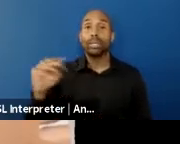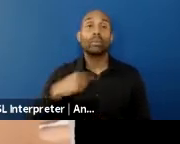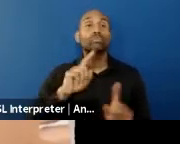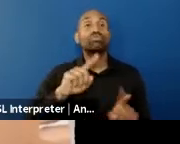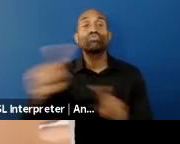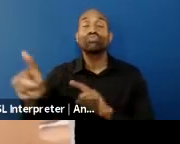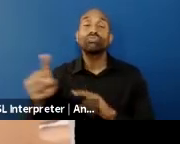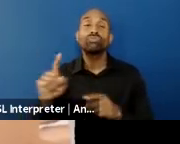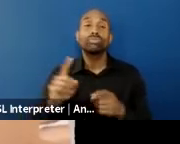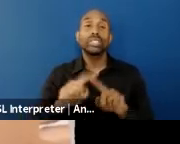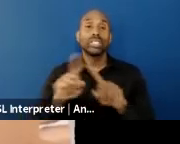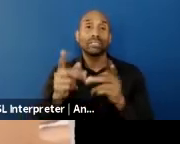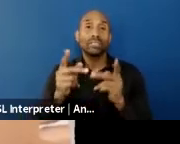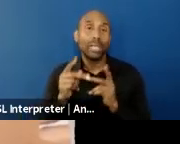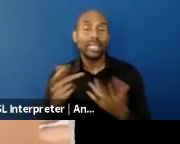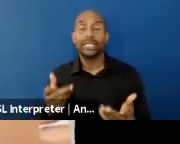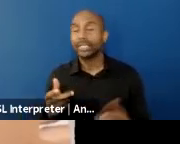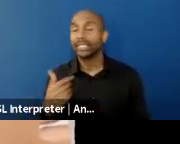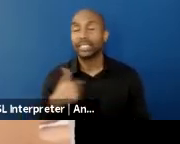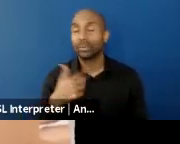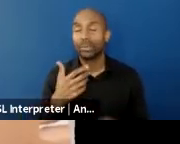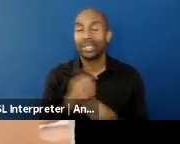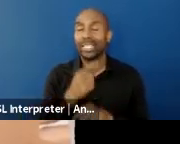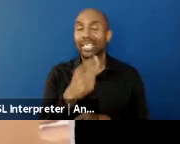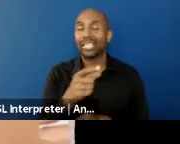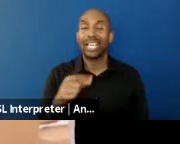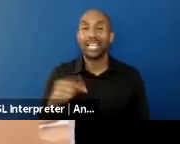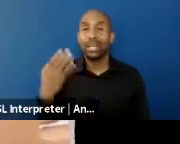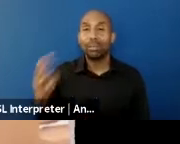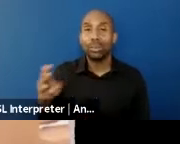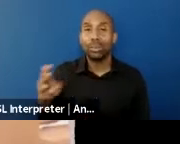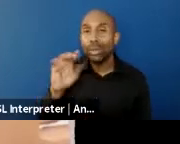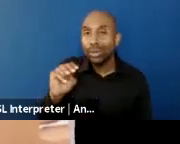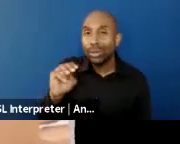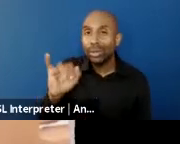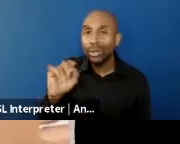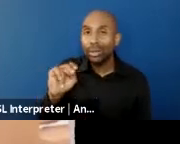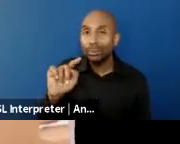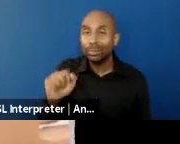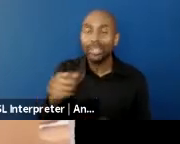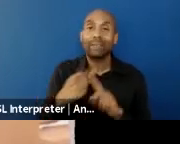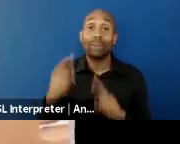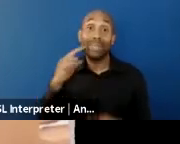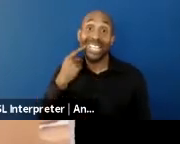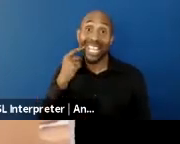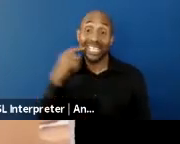He would get an odd combo. Pineapple ice cream. And walnut ice cream. That was the culmination. Lexington Market, go there. Get stuff in the morning.